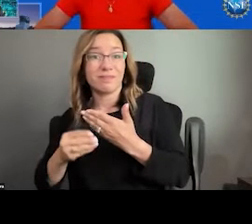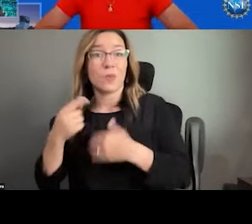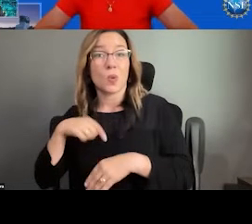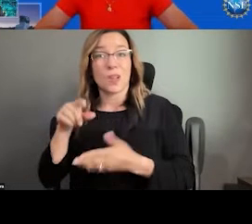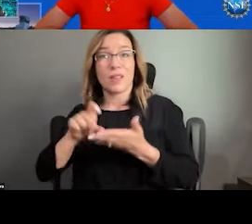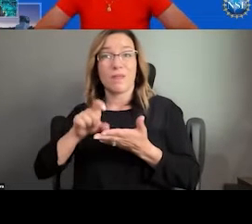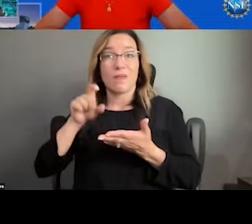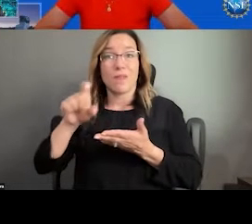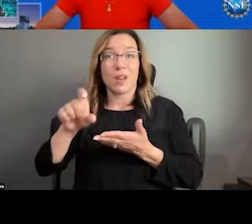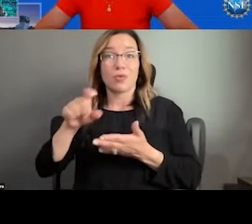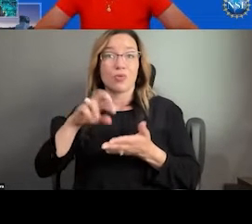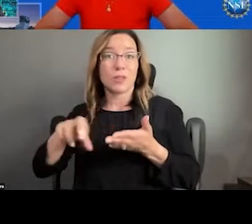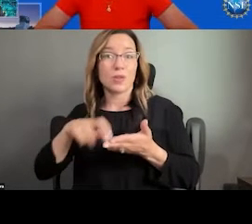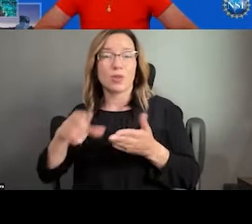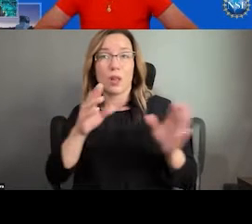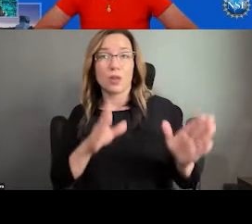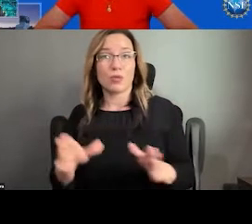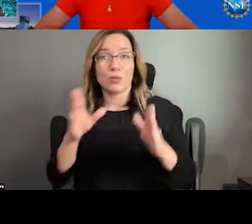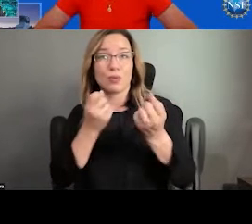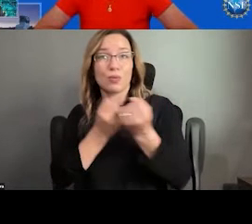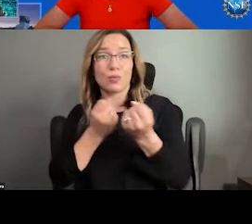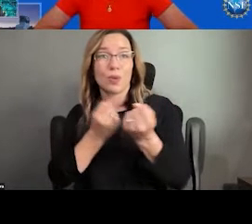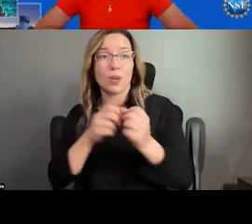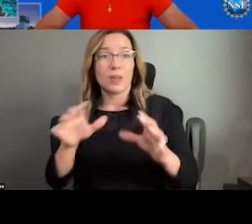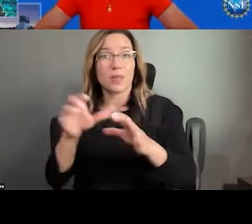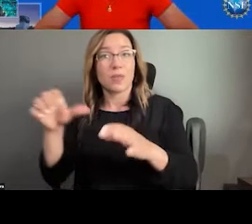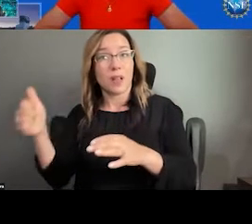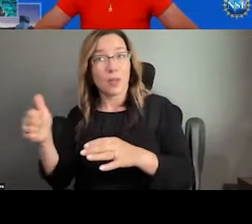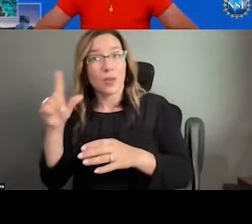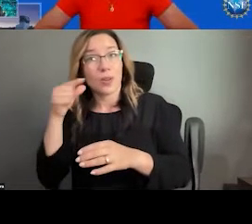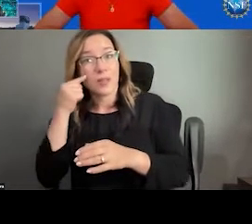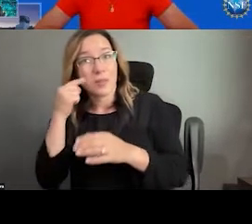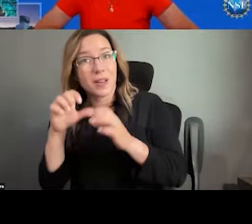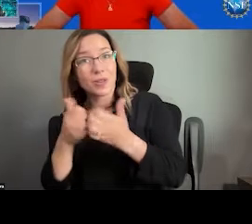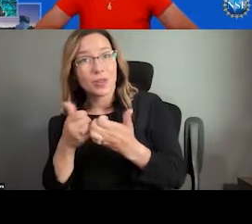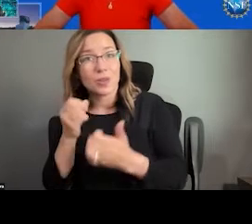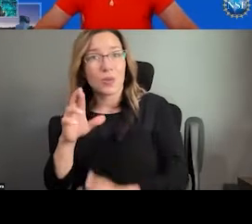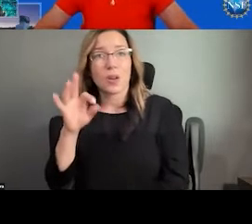logistical support activities of other government agencies or FFRDCs that